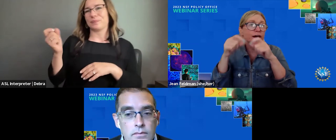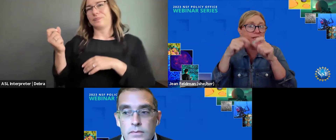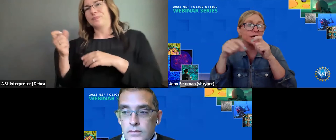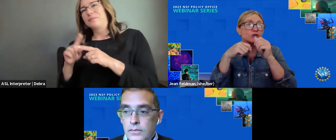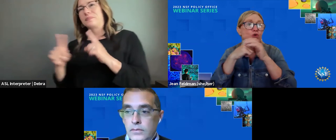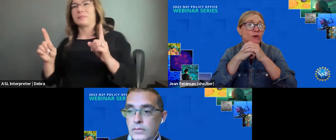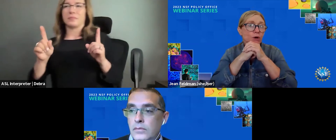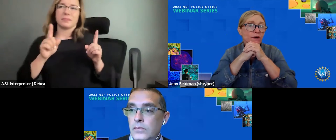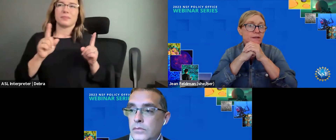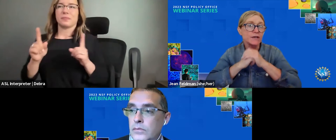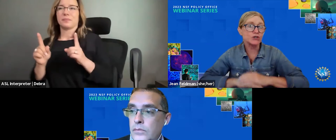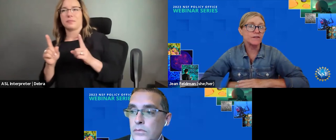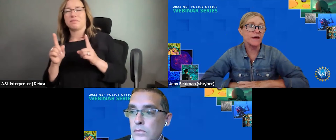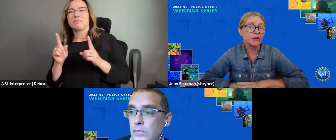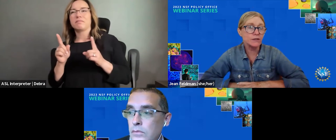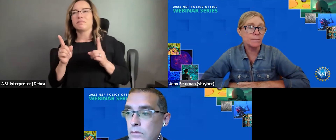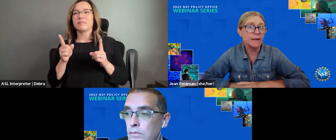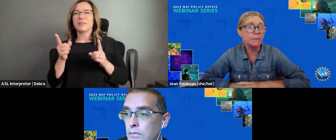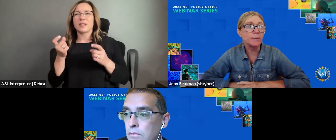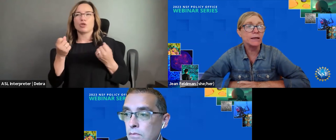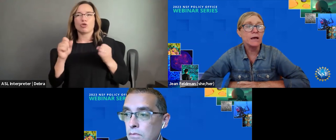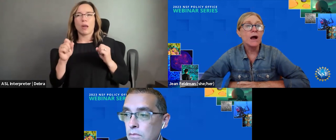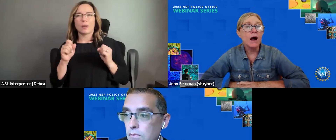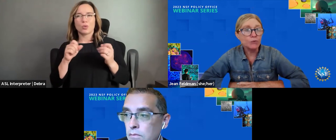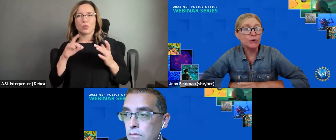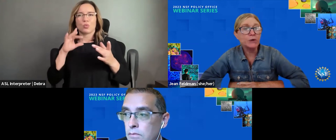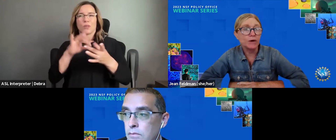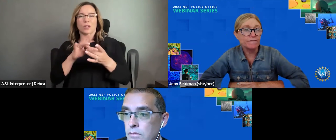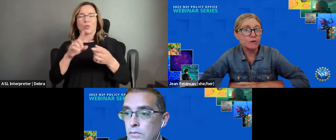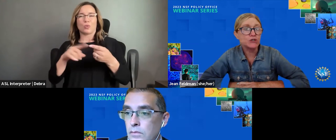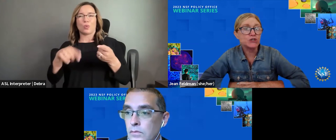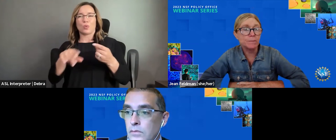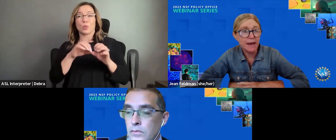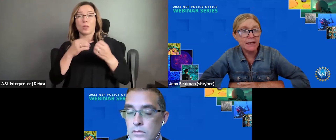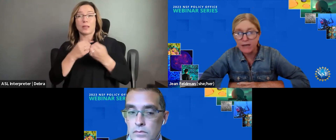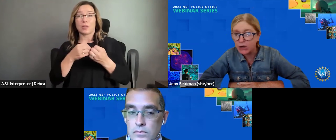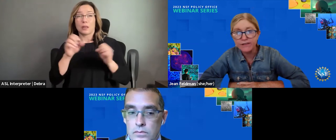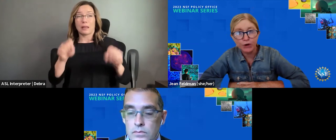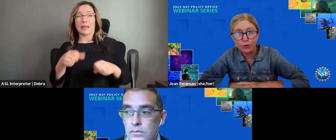trying to get to the organizations that could submit, but I really want folks to pay because there